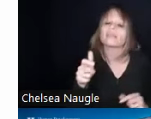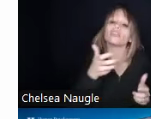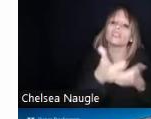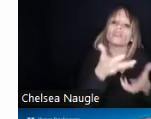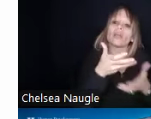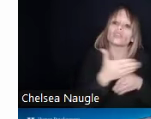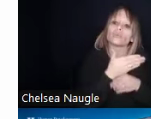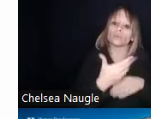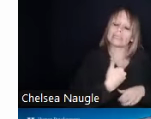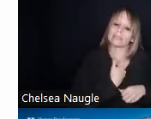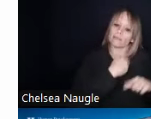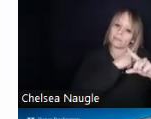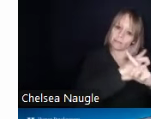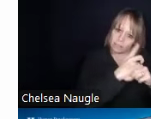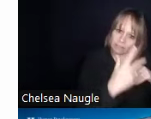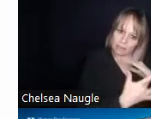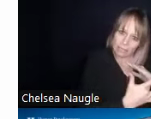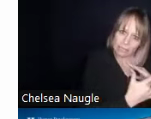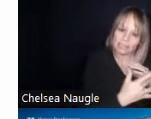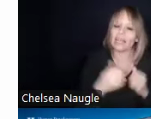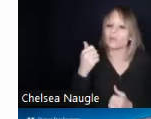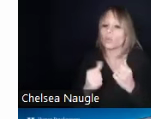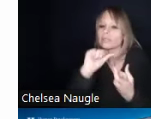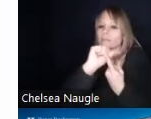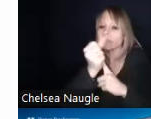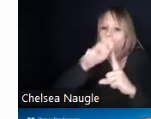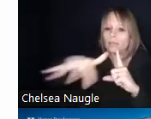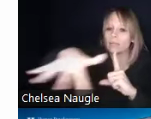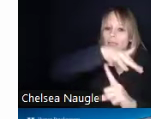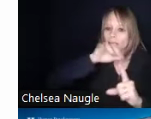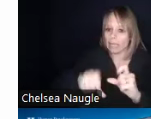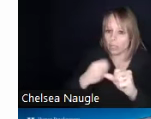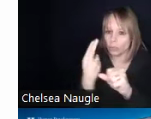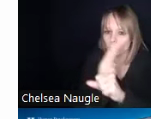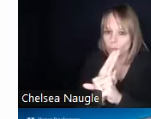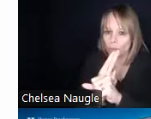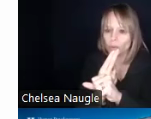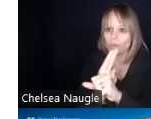somebody has learned them and in what settings to use them and a measure of responsible decision-making. Uh there's